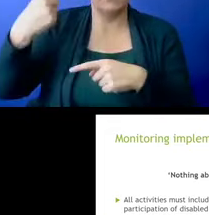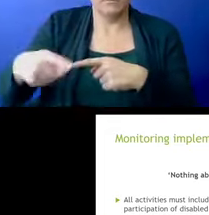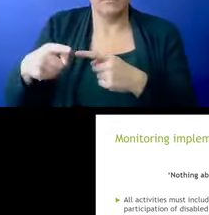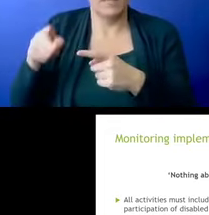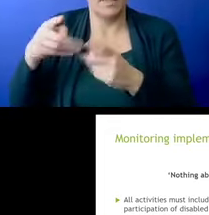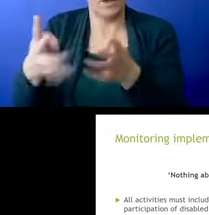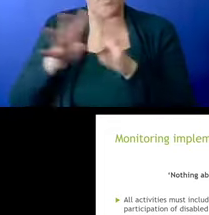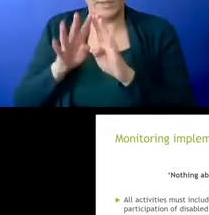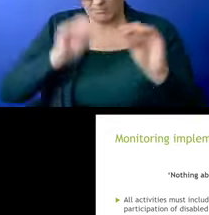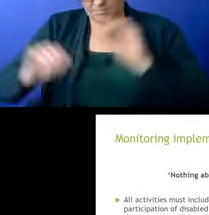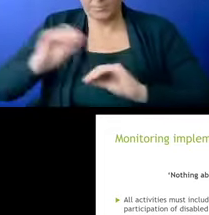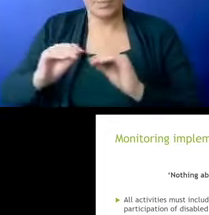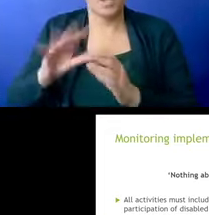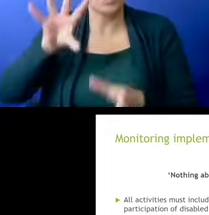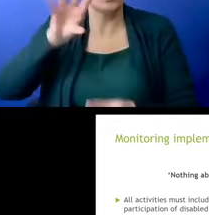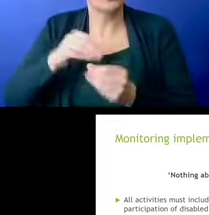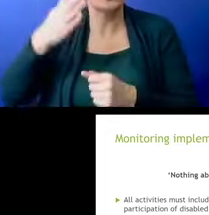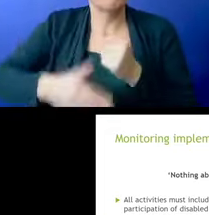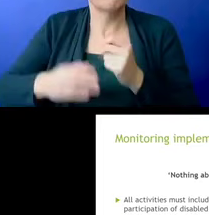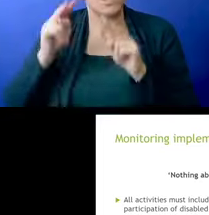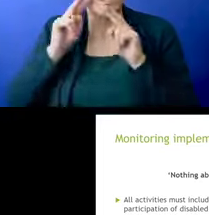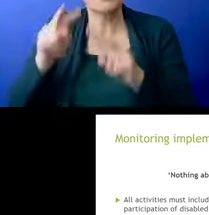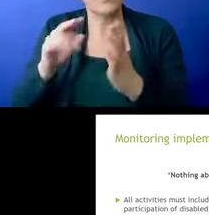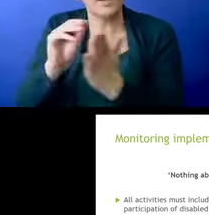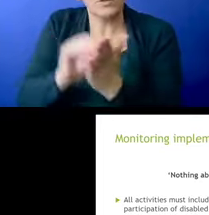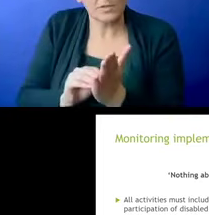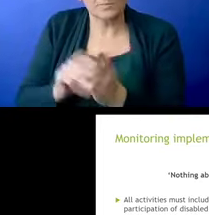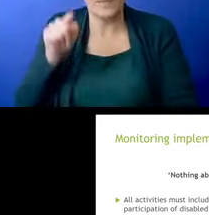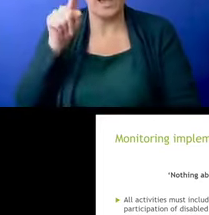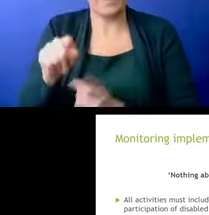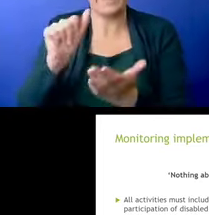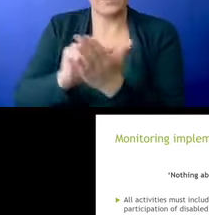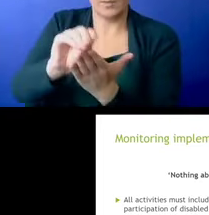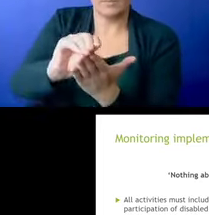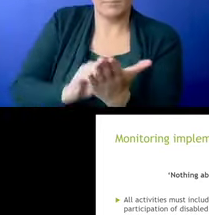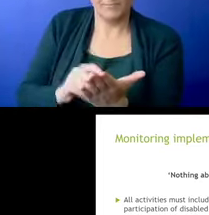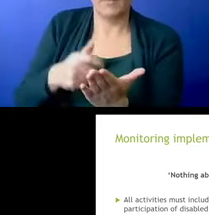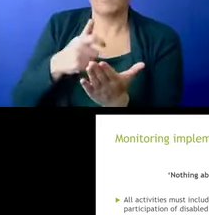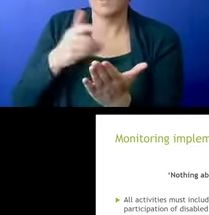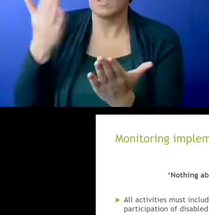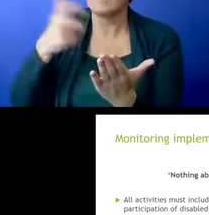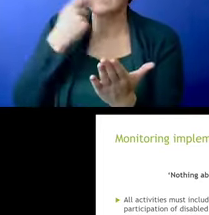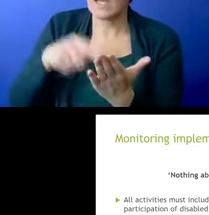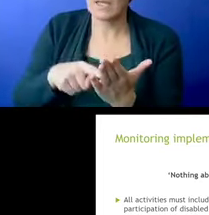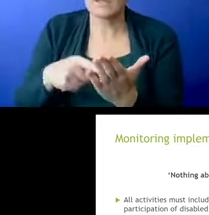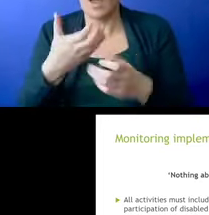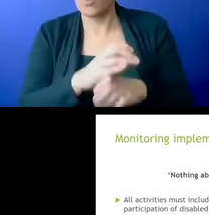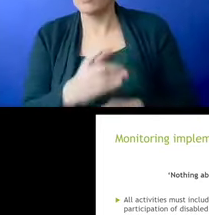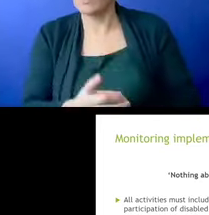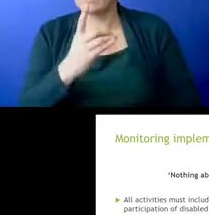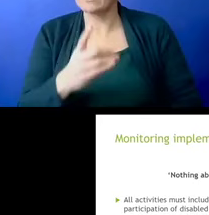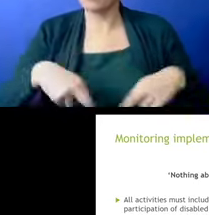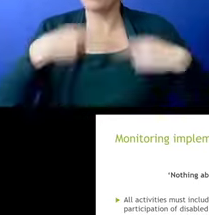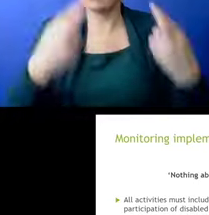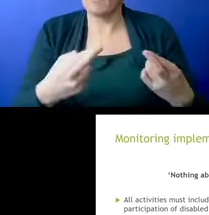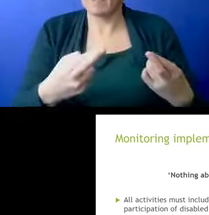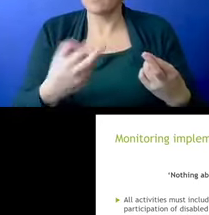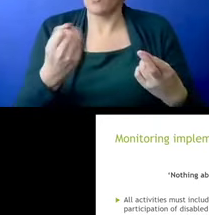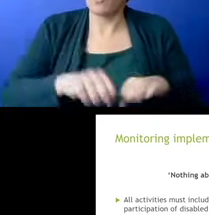This is a document which assesses whether a country has respected, or violated, the rights of people as it was written in the Convention.